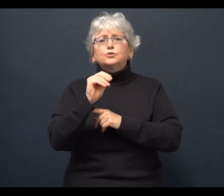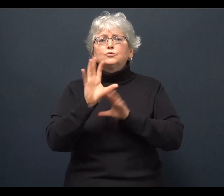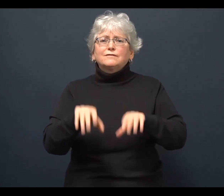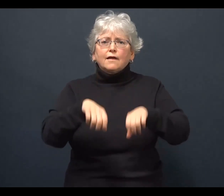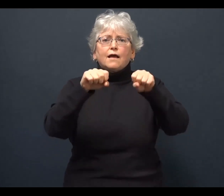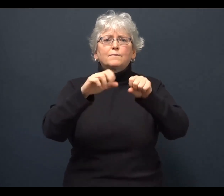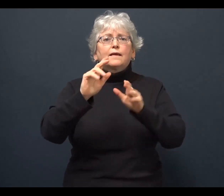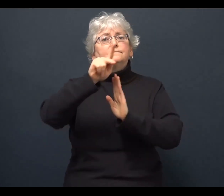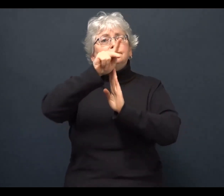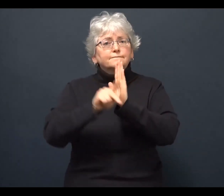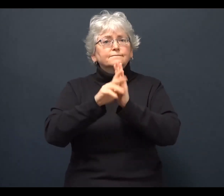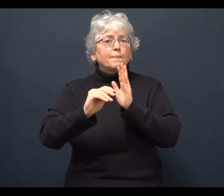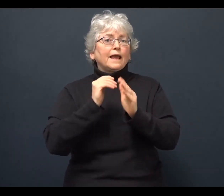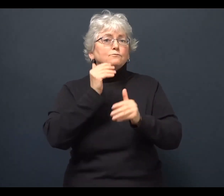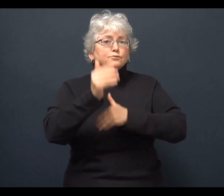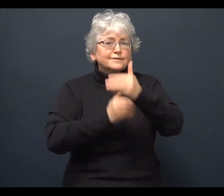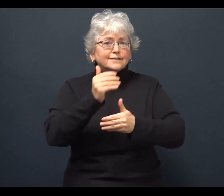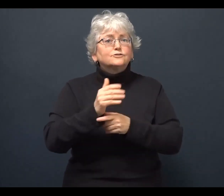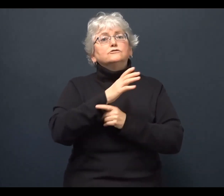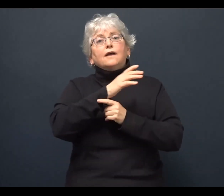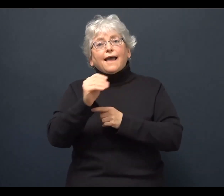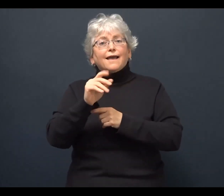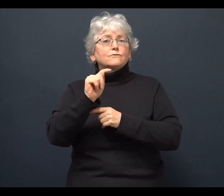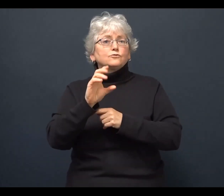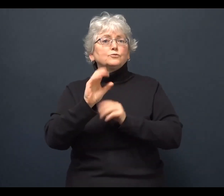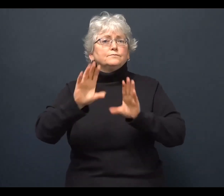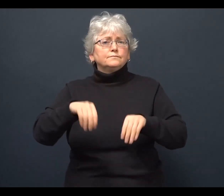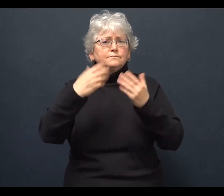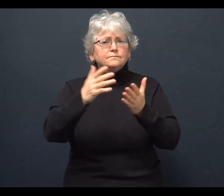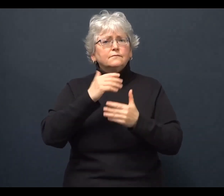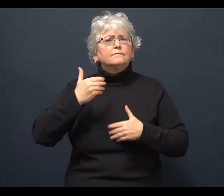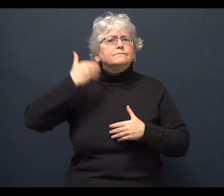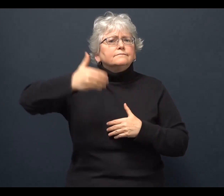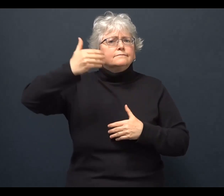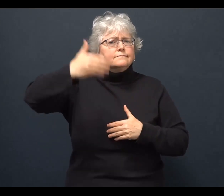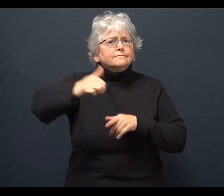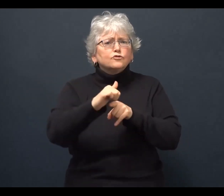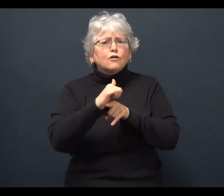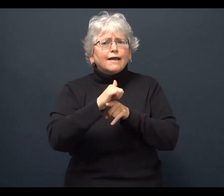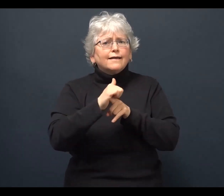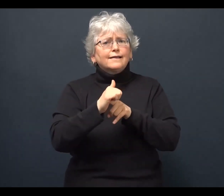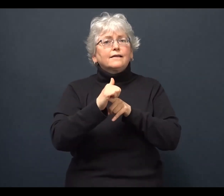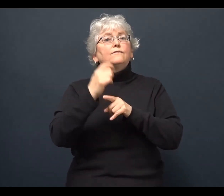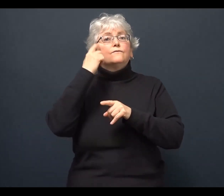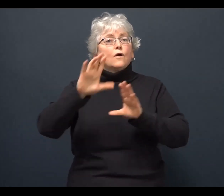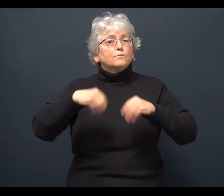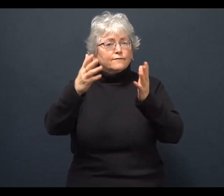healthcare Facilities to adopt policies and procedures and to provide periodic training